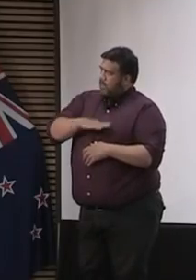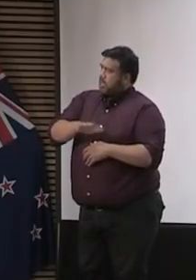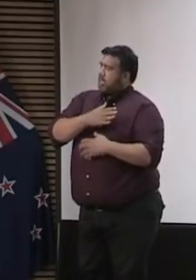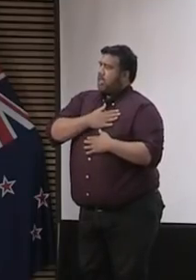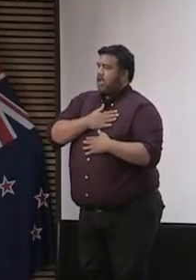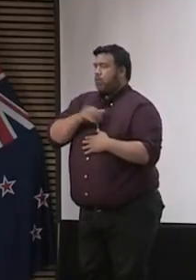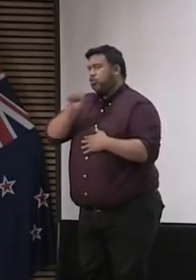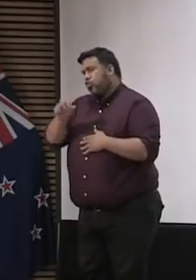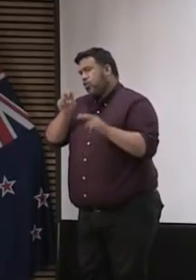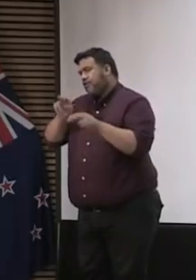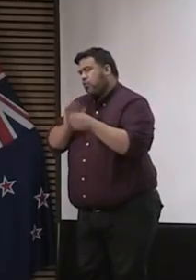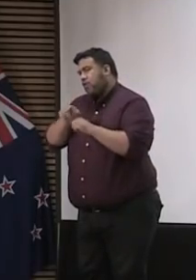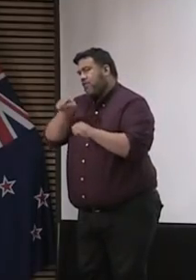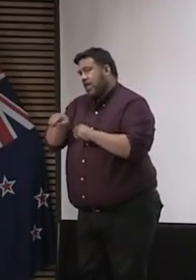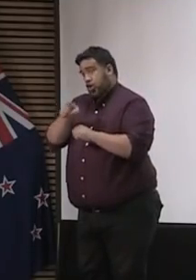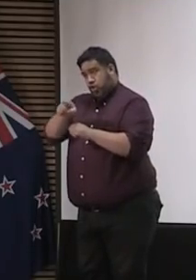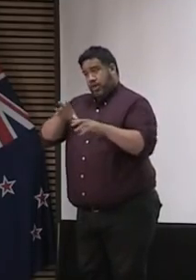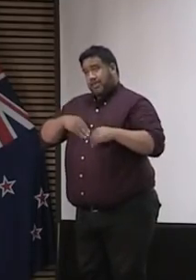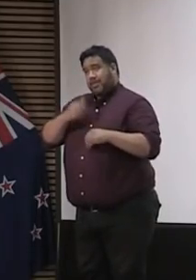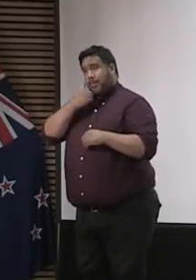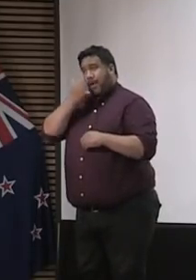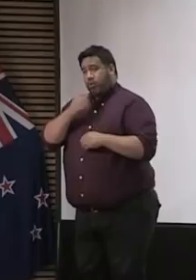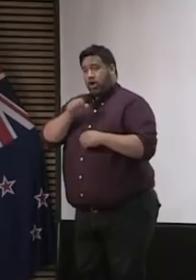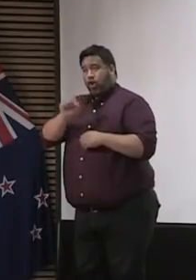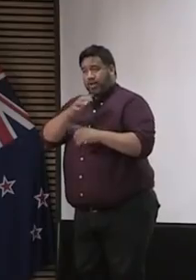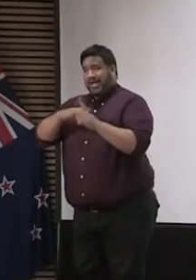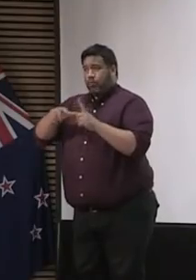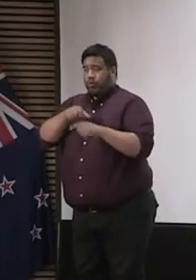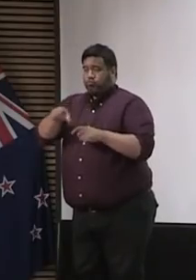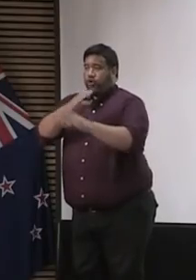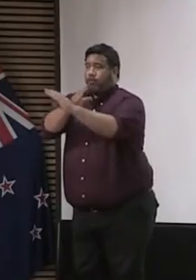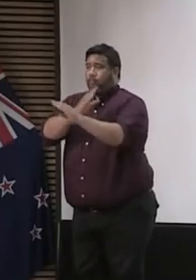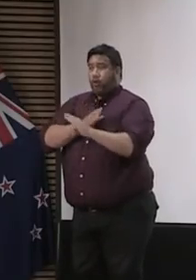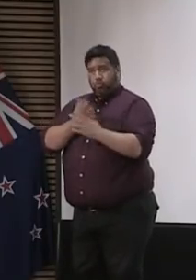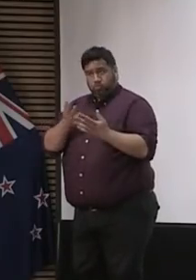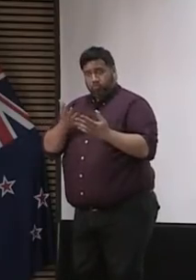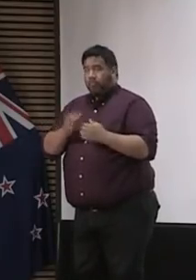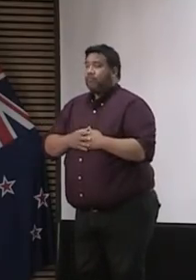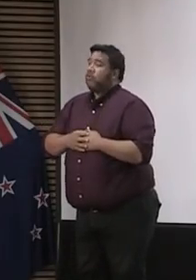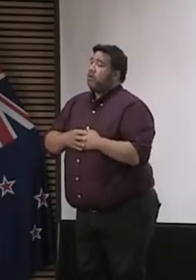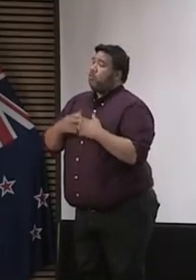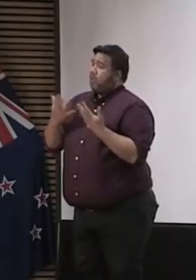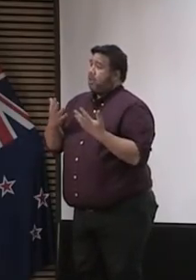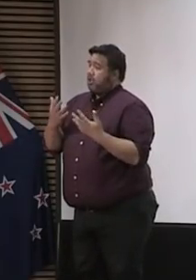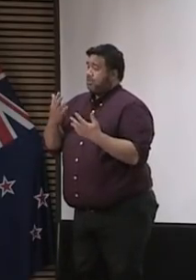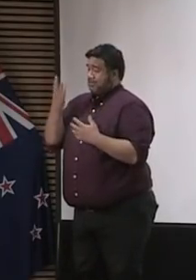I wastalking with the policeleadership just this morningaround some